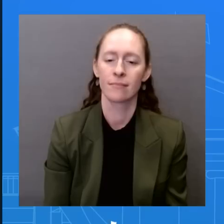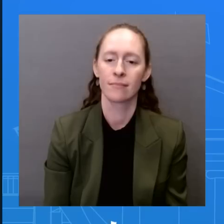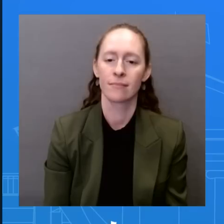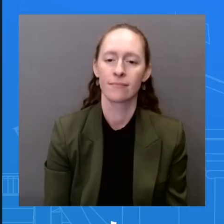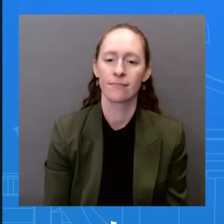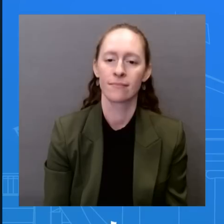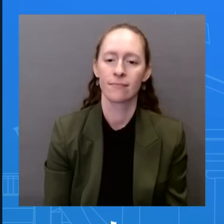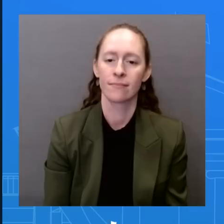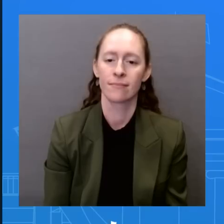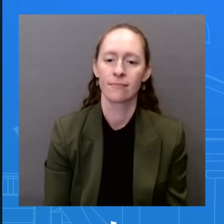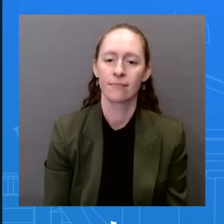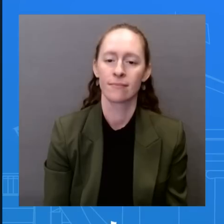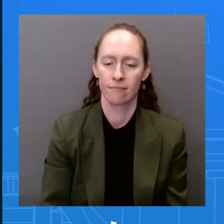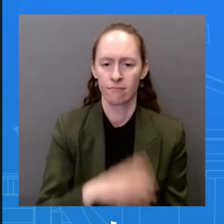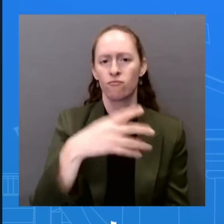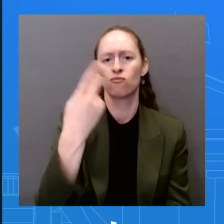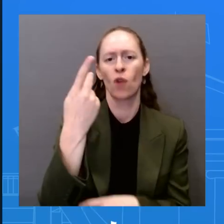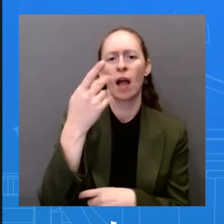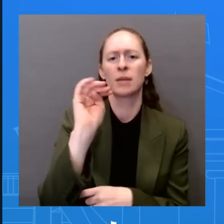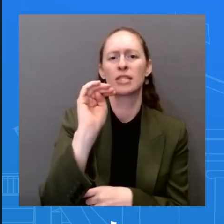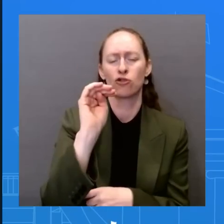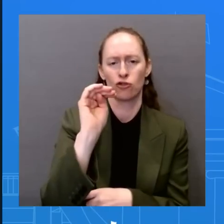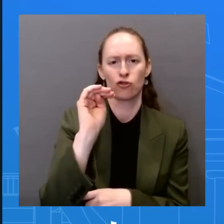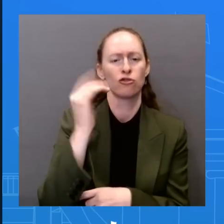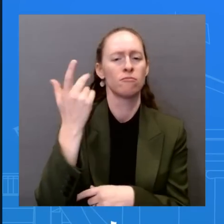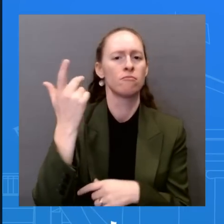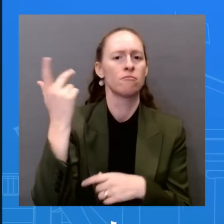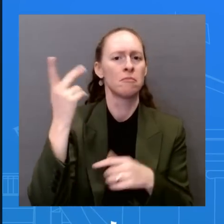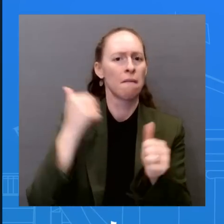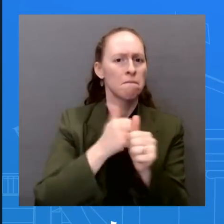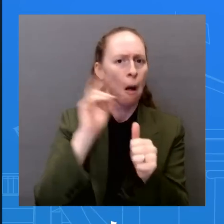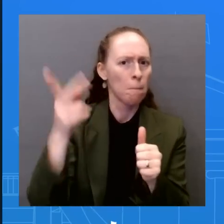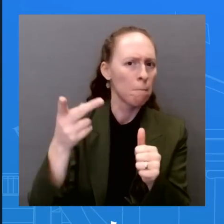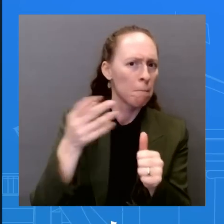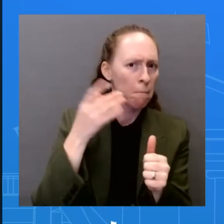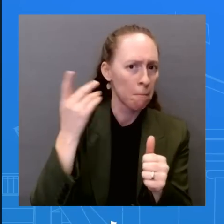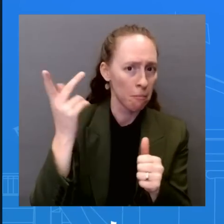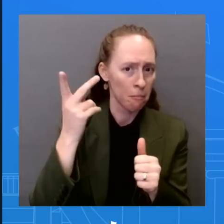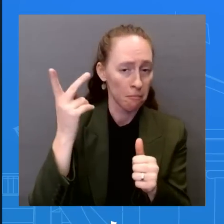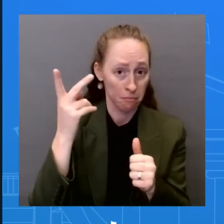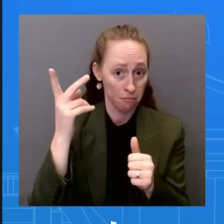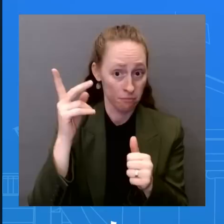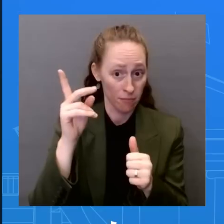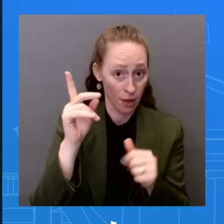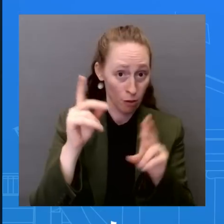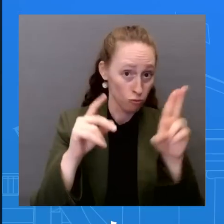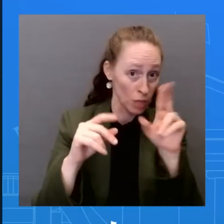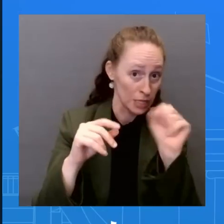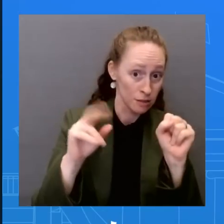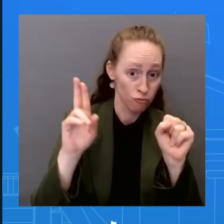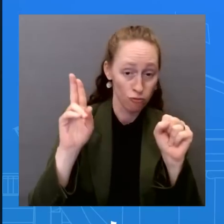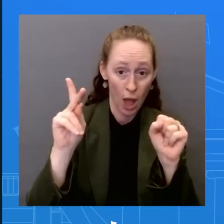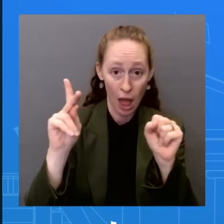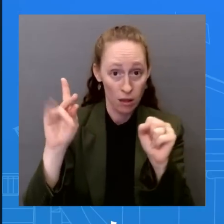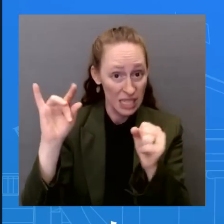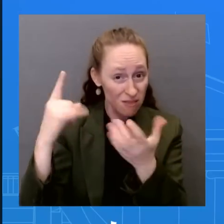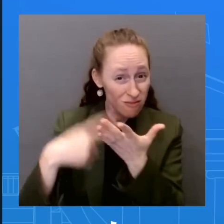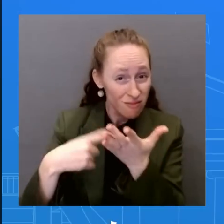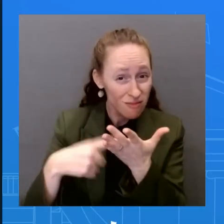Was that discussed? Ms. Jean-Pierre: The UK -- the U.S.-K -- UK trade deal? >> The Press: Mm-hmm. Ms. Jean-Pierre: So there is no formal linkage on trade talks